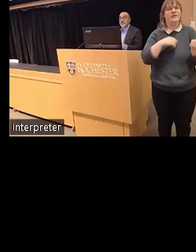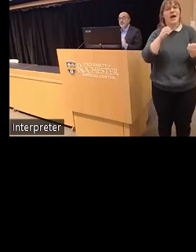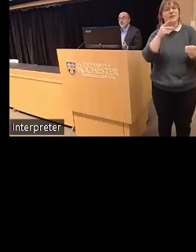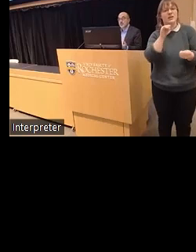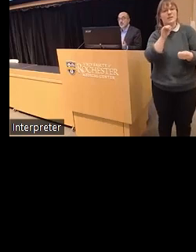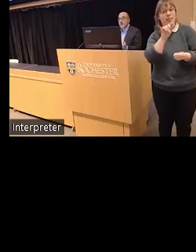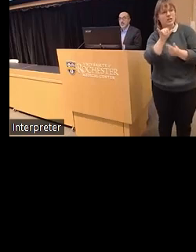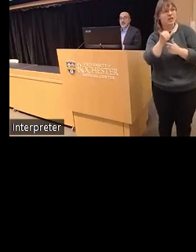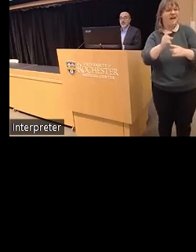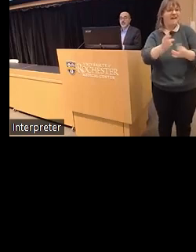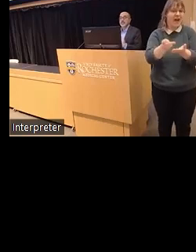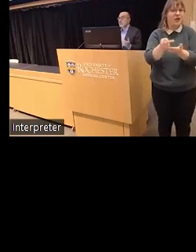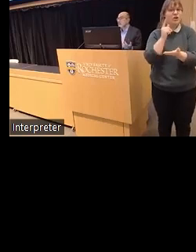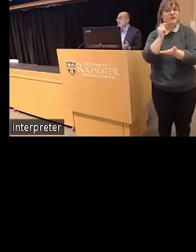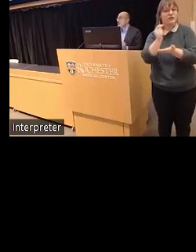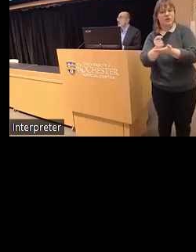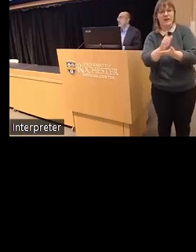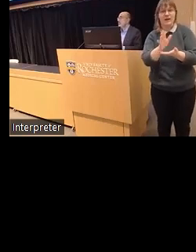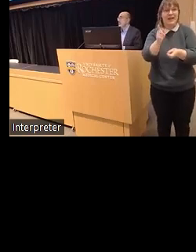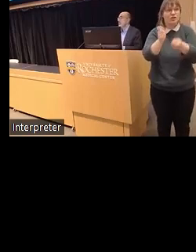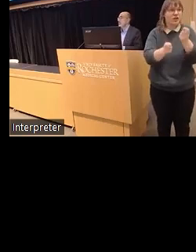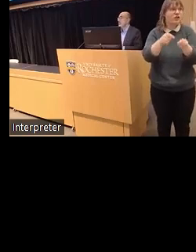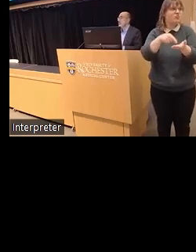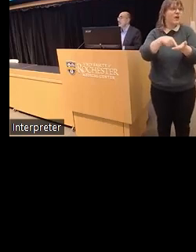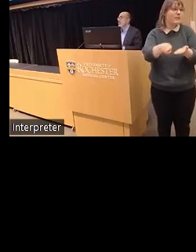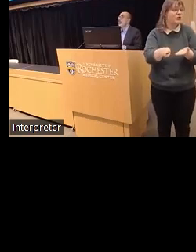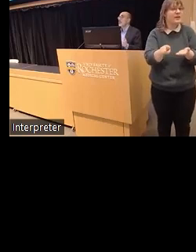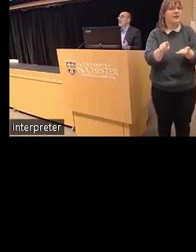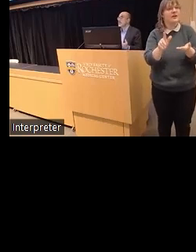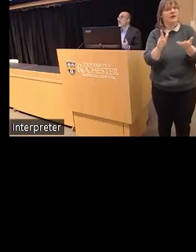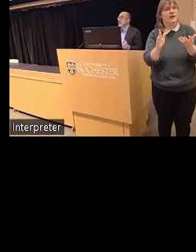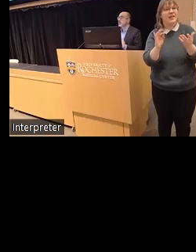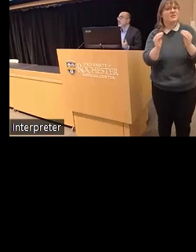unmortal treatment and the changing reimbursement um that really even greater emphasis and greater